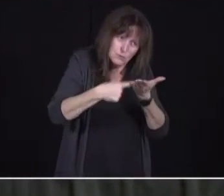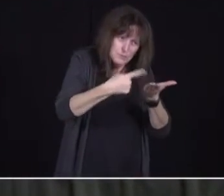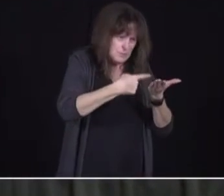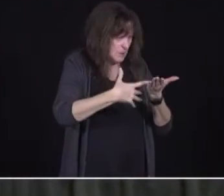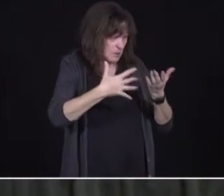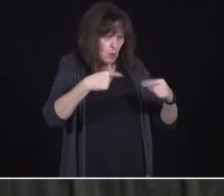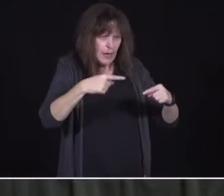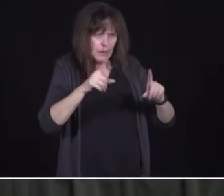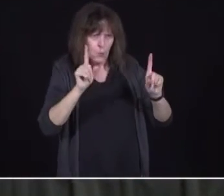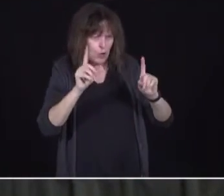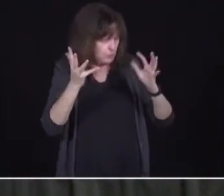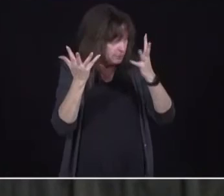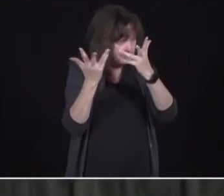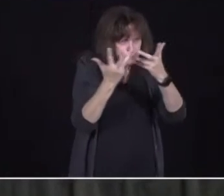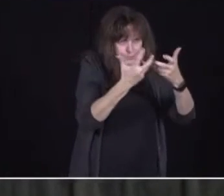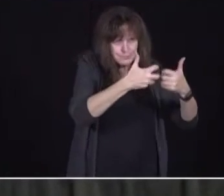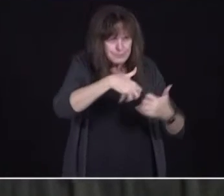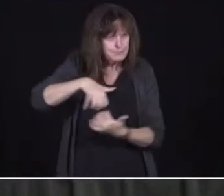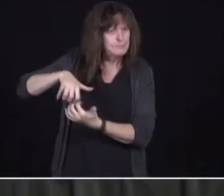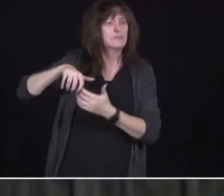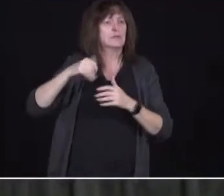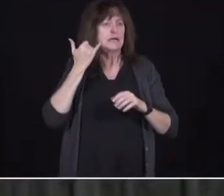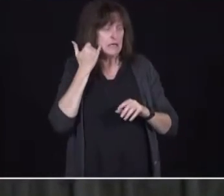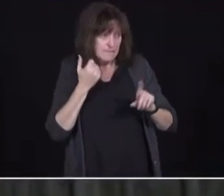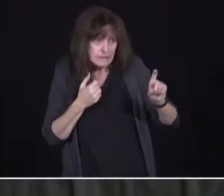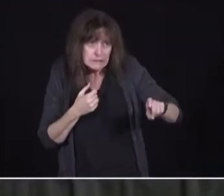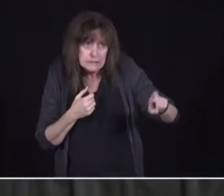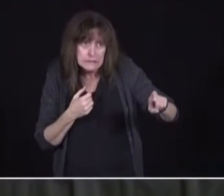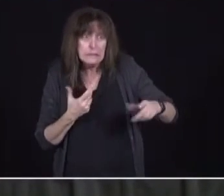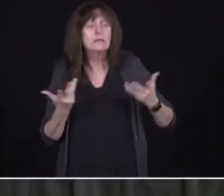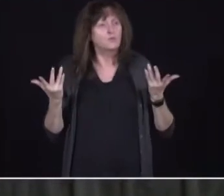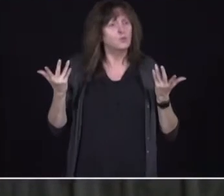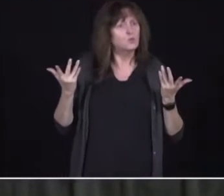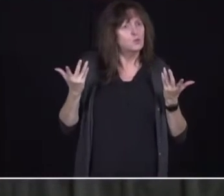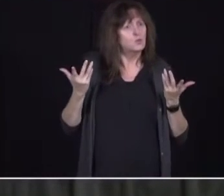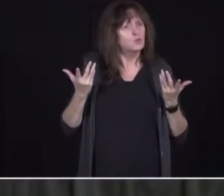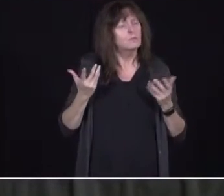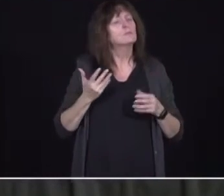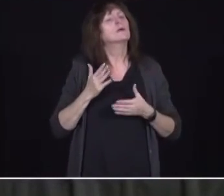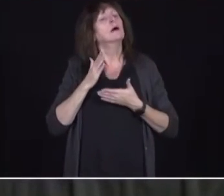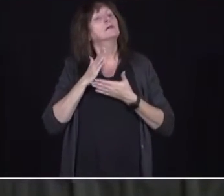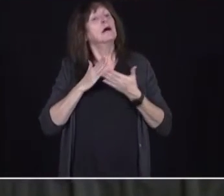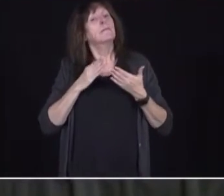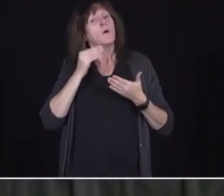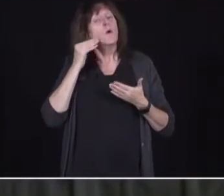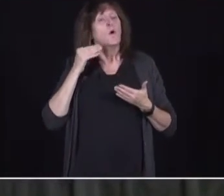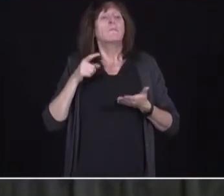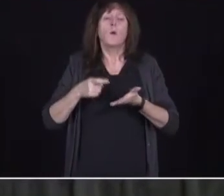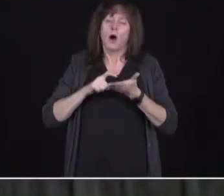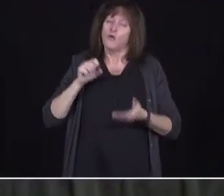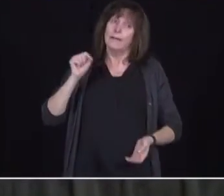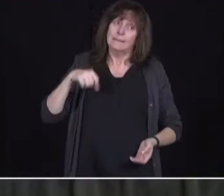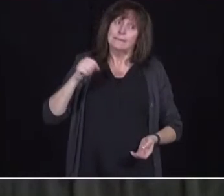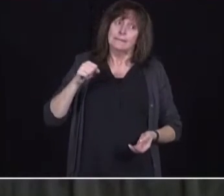And I will leave that up to health and long-term care to see how quickly -- and I always believe we need them quick.